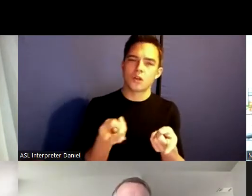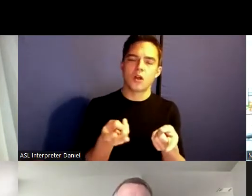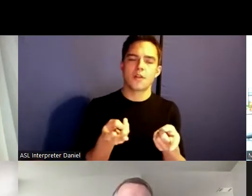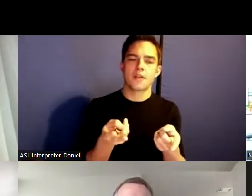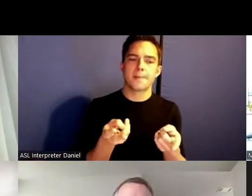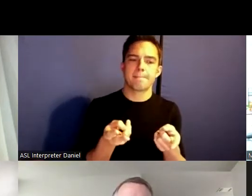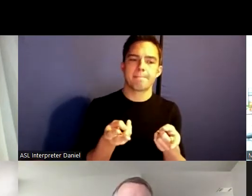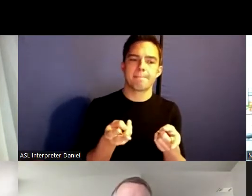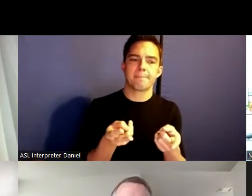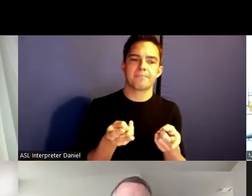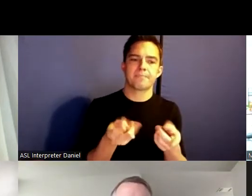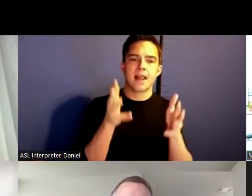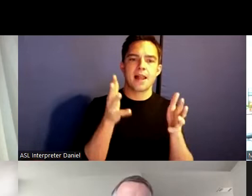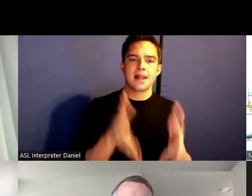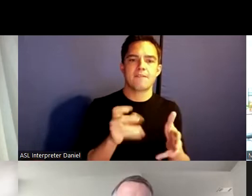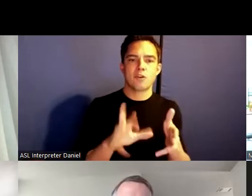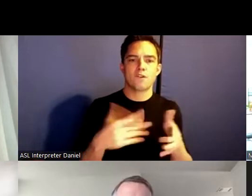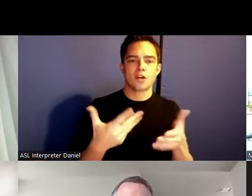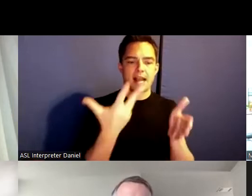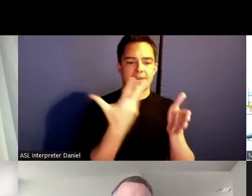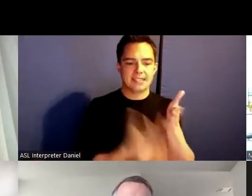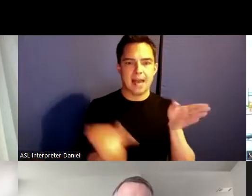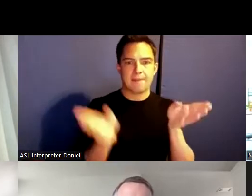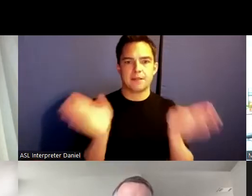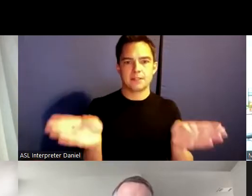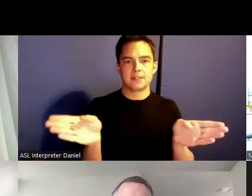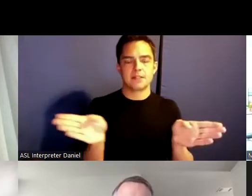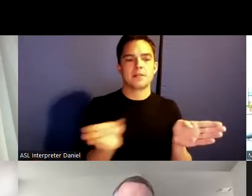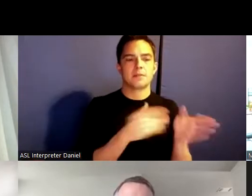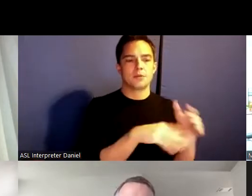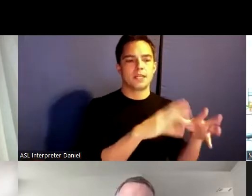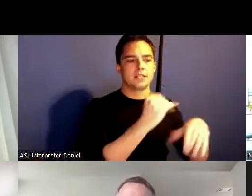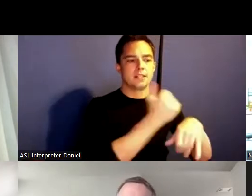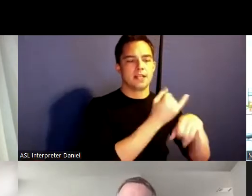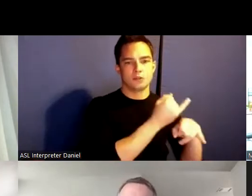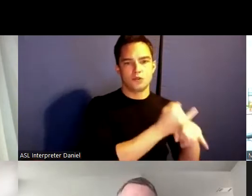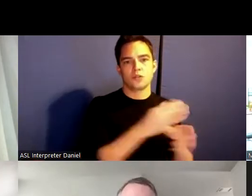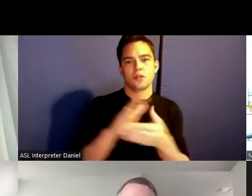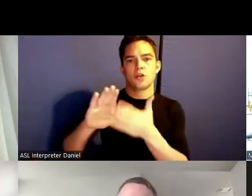over a gap. And between institution and community, they're in ways that was, I